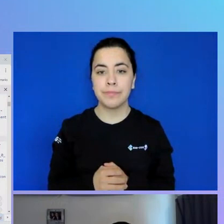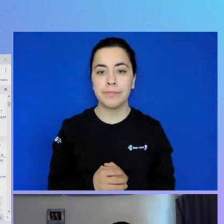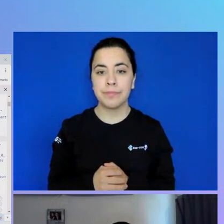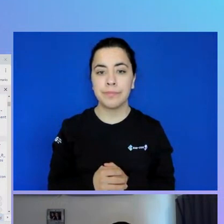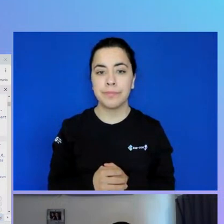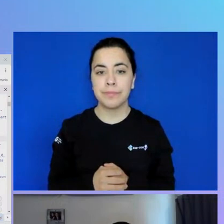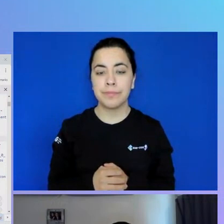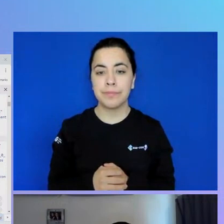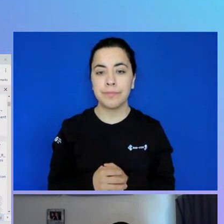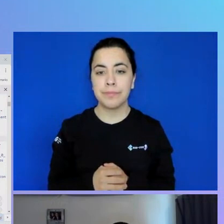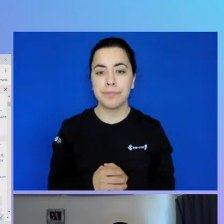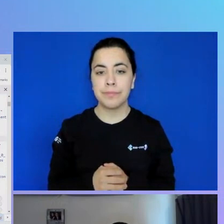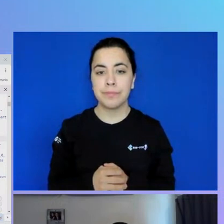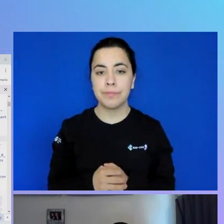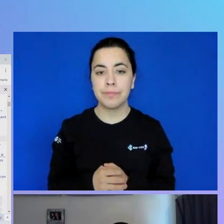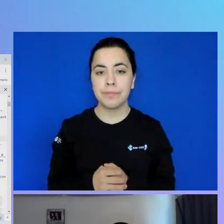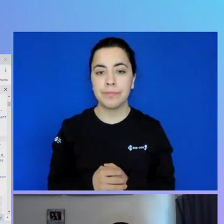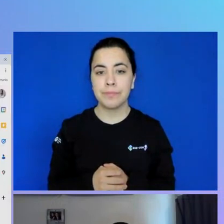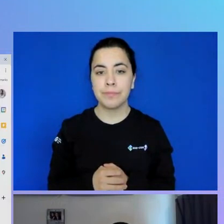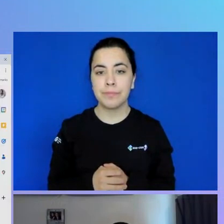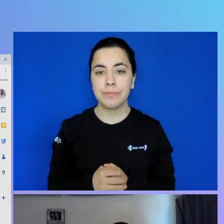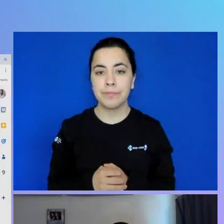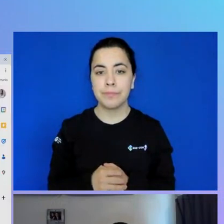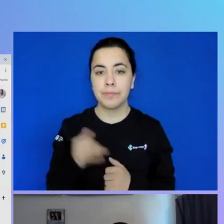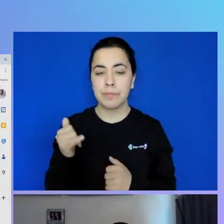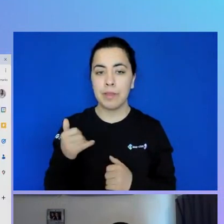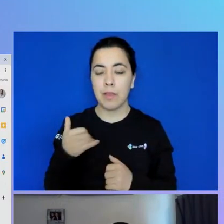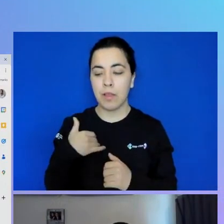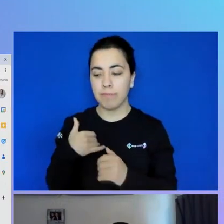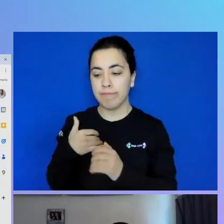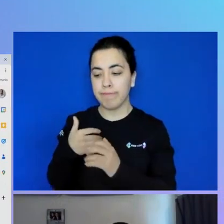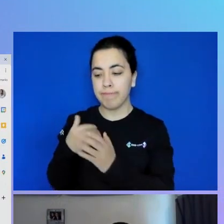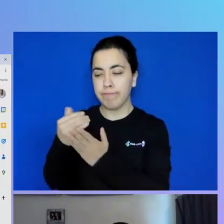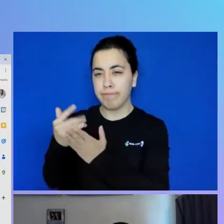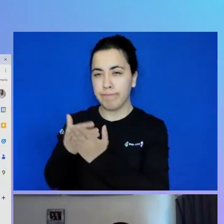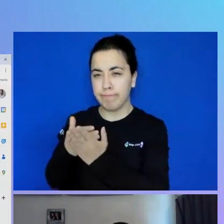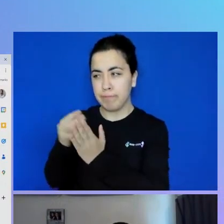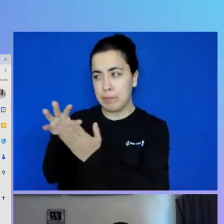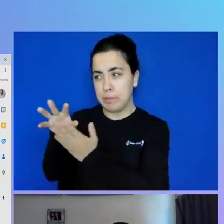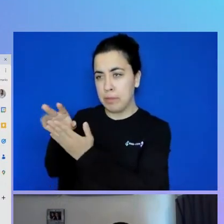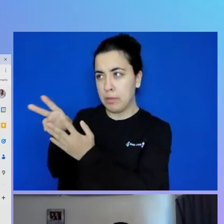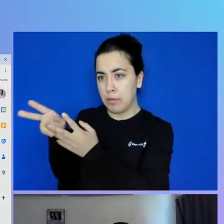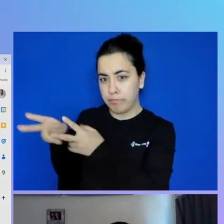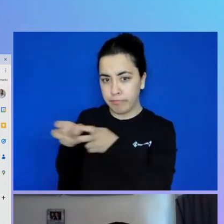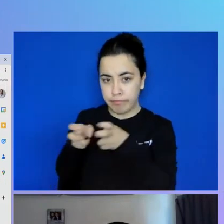I'm just copying it from my clipboard, pasting it in the